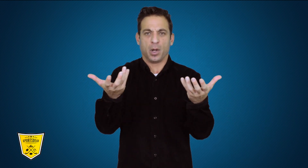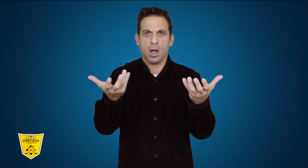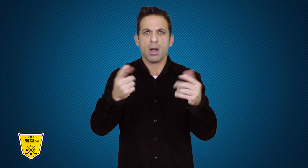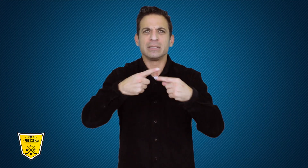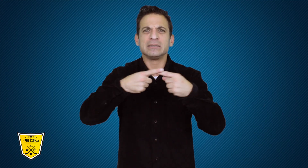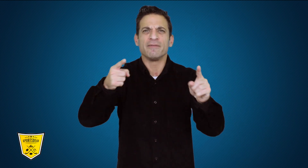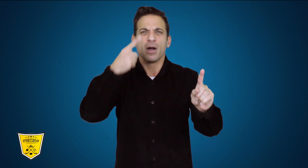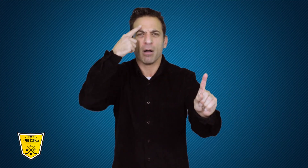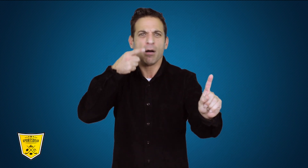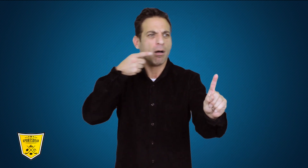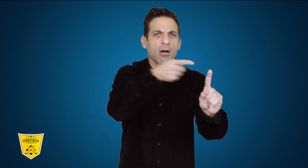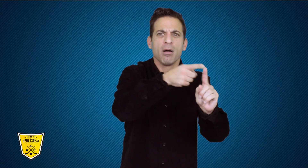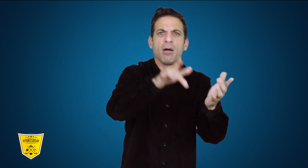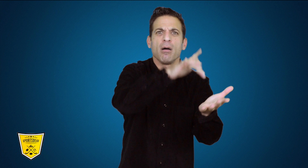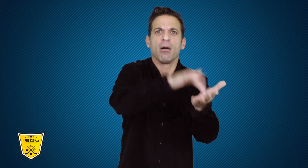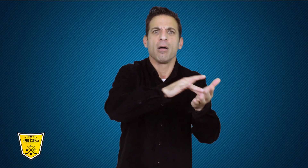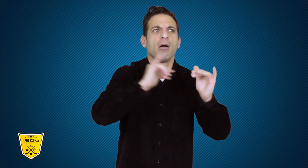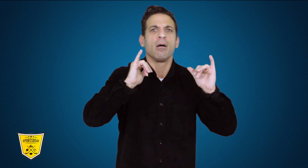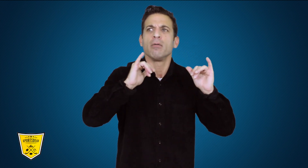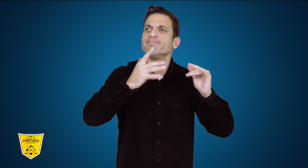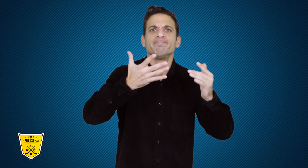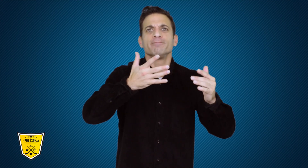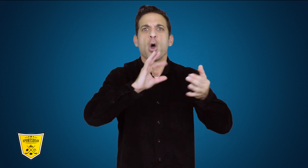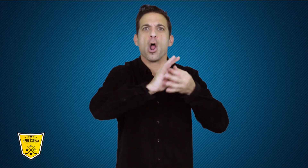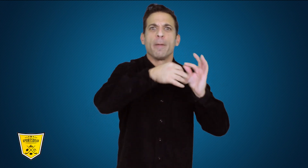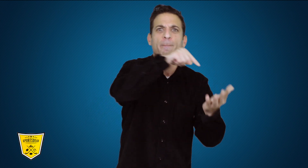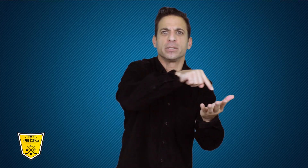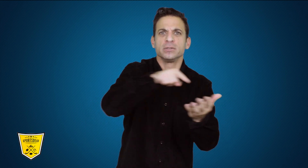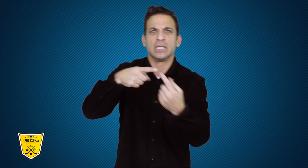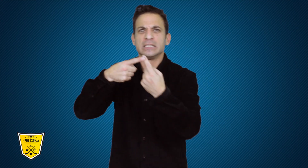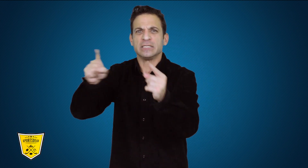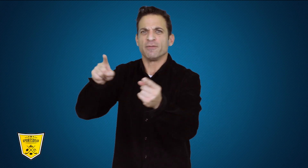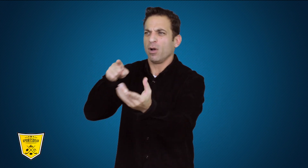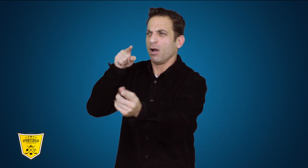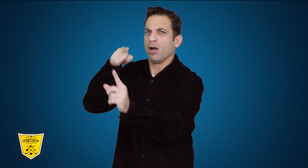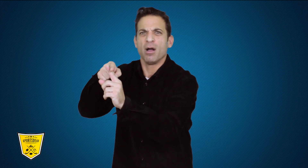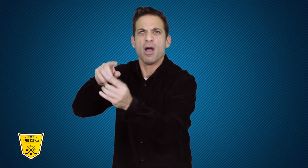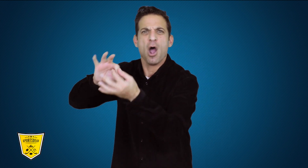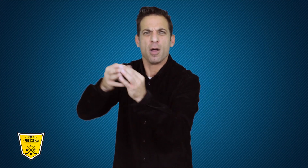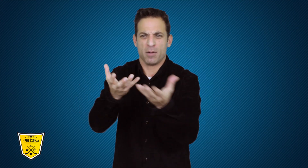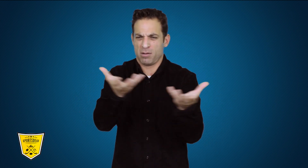an Extraordinary Congress in two different cities and